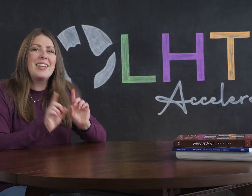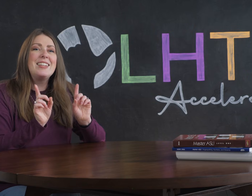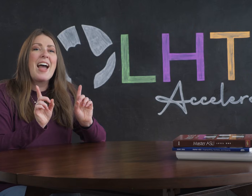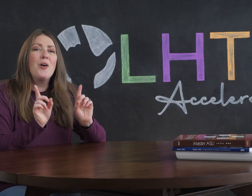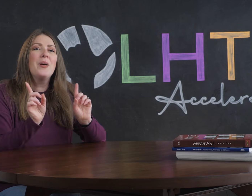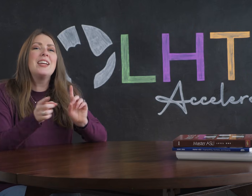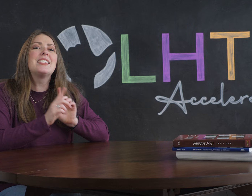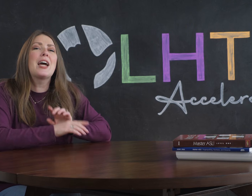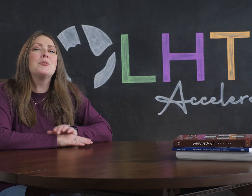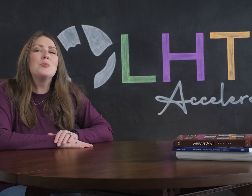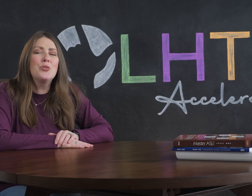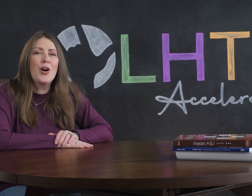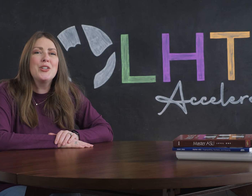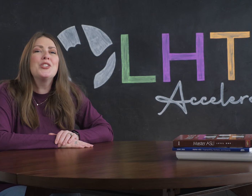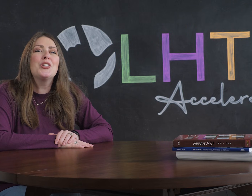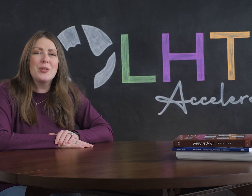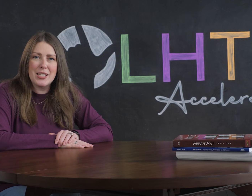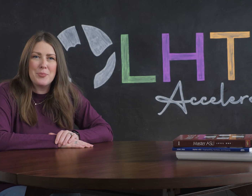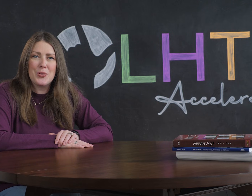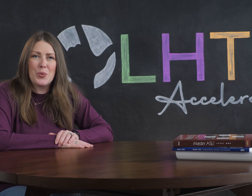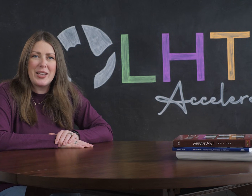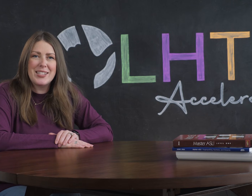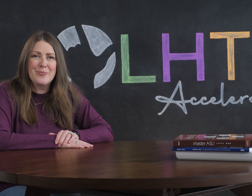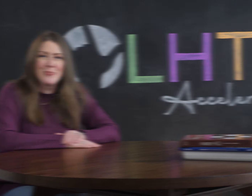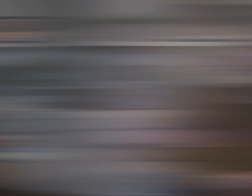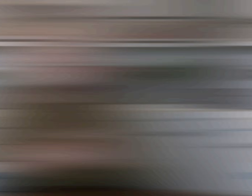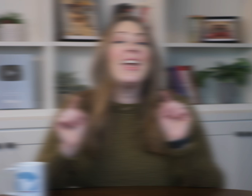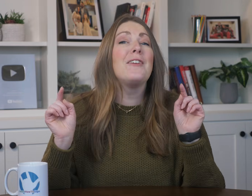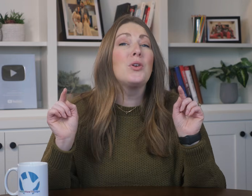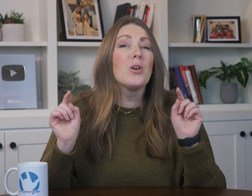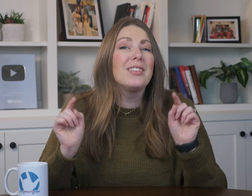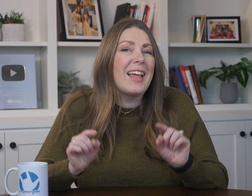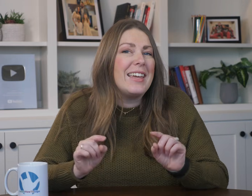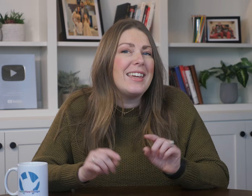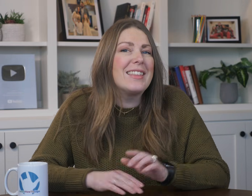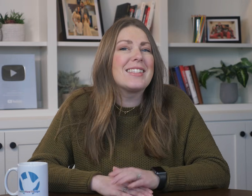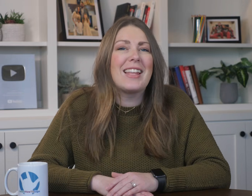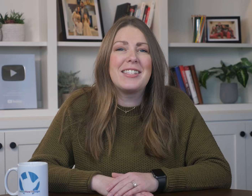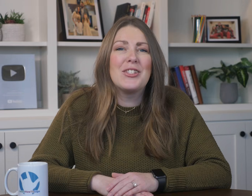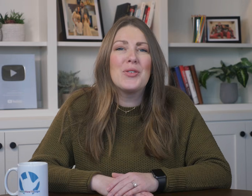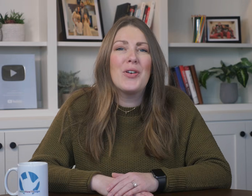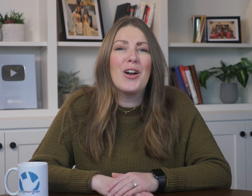Now it's time to move on to your receptive quiz. If you're liking this lesson so far, then you'll